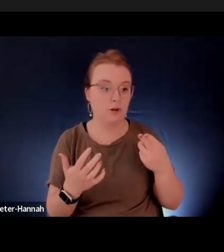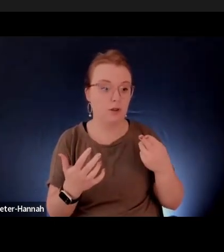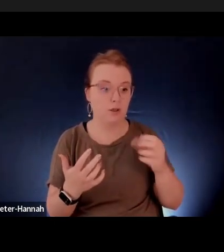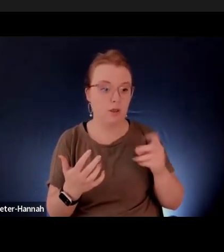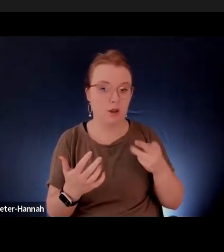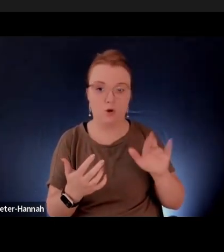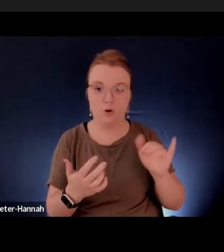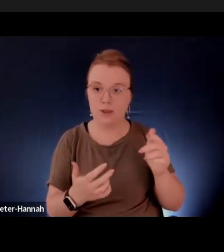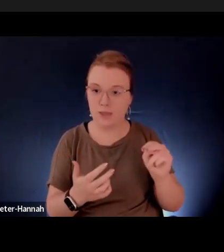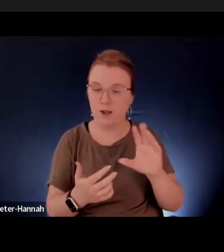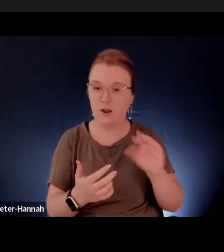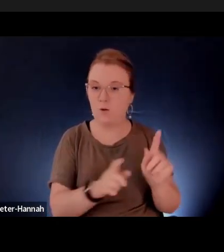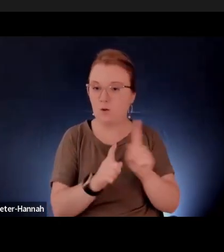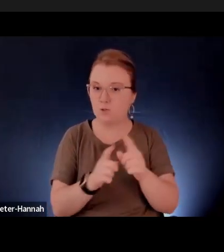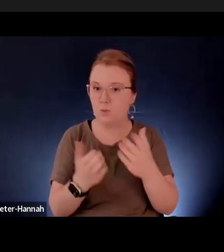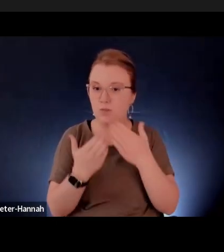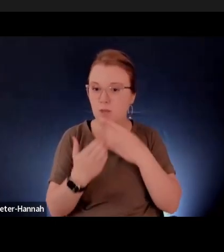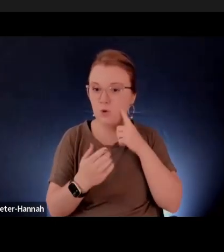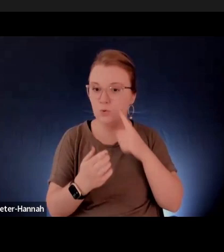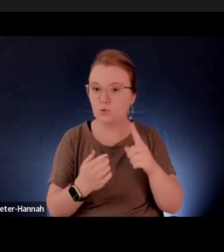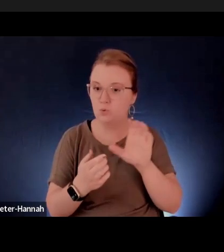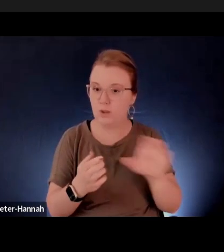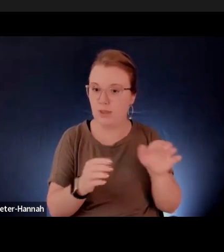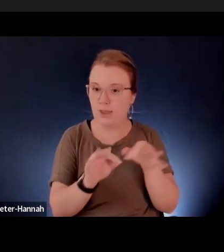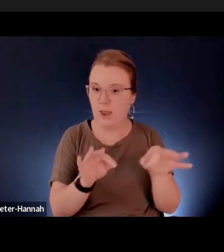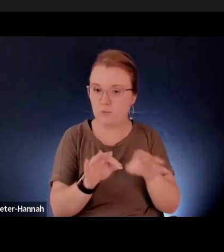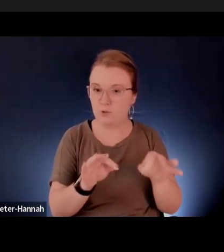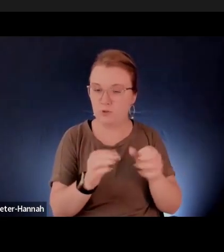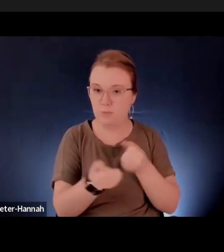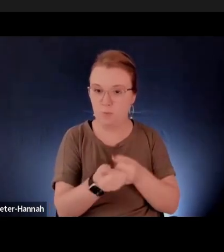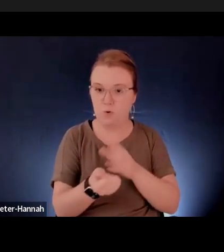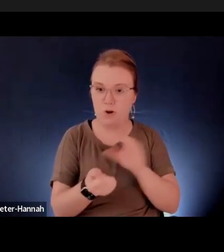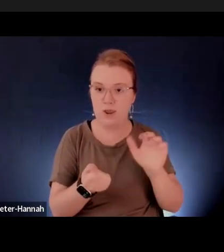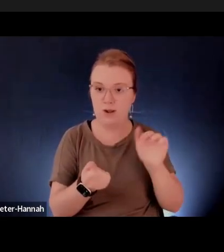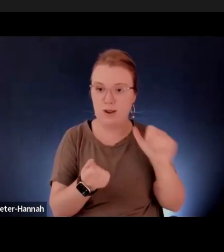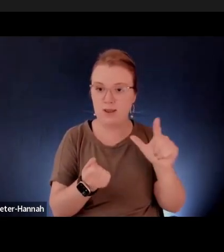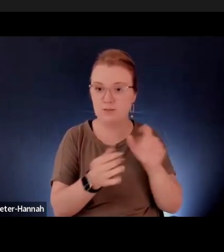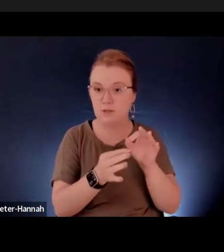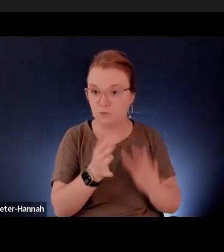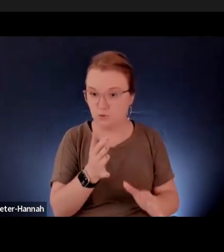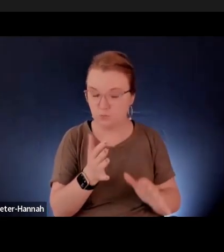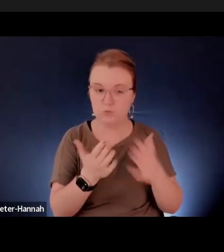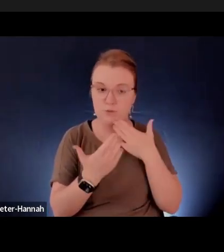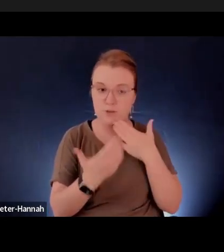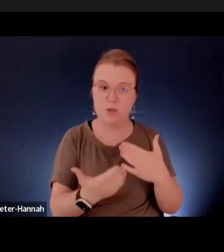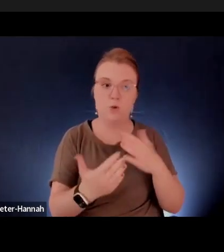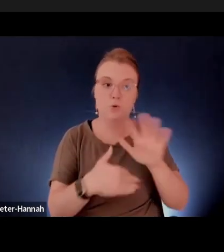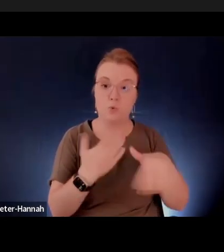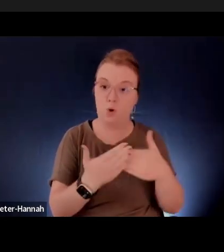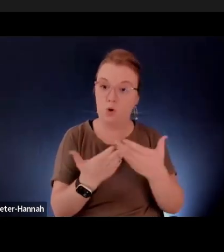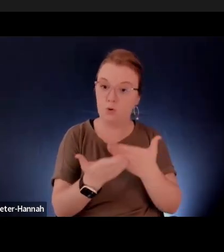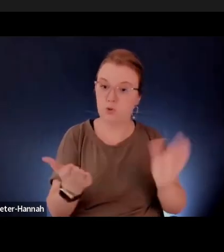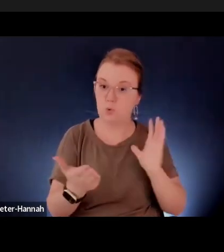to our caption support and our ASL interpreters and thank you all to our webinar participants